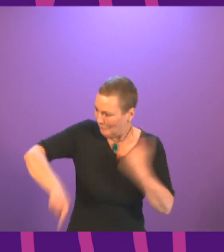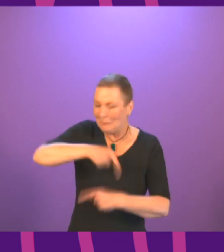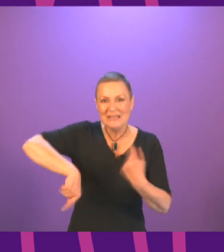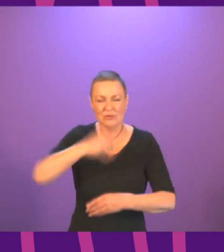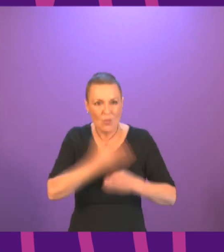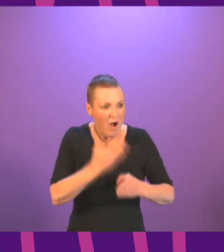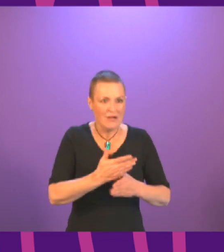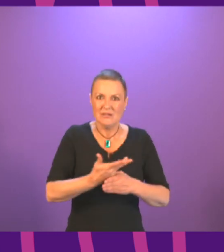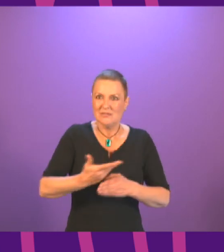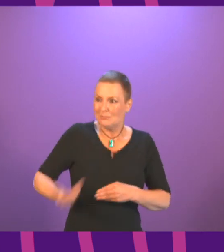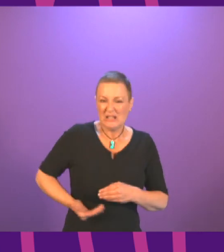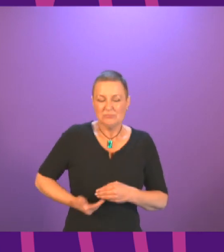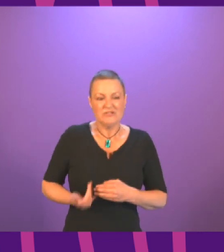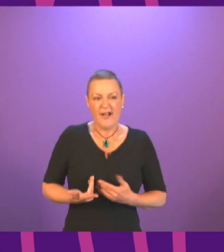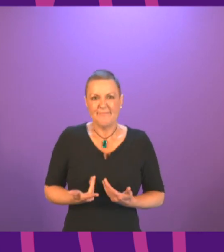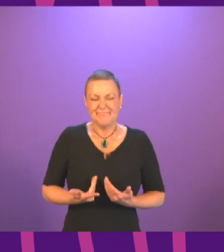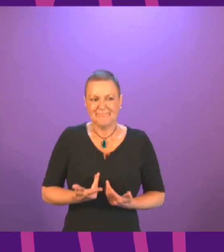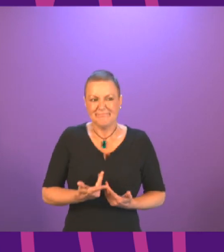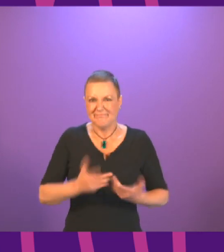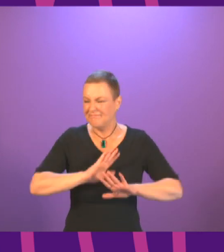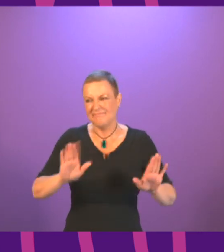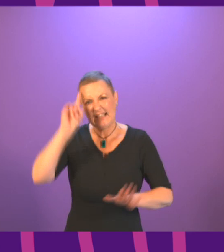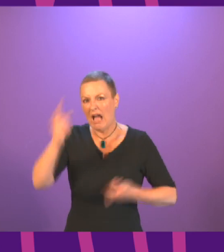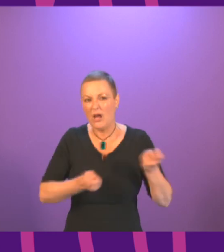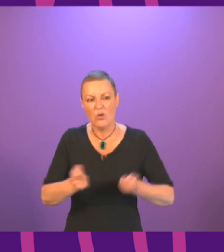UK Government should take a long, hard look at that and ensure that it does not allow